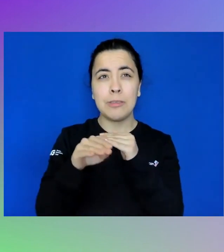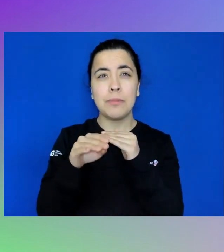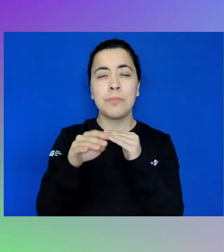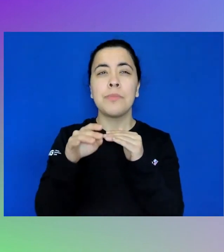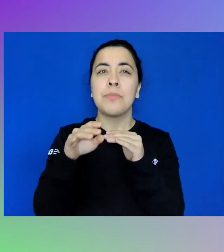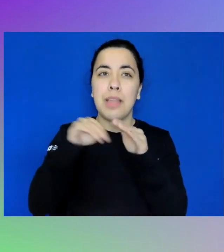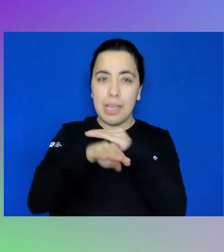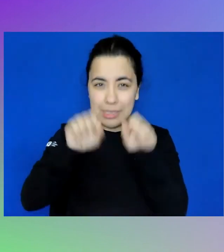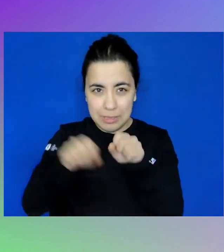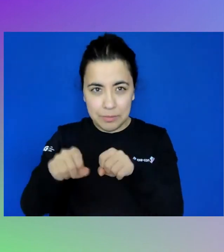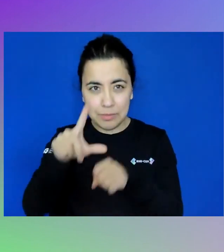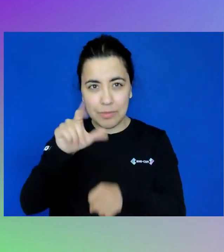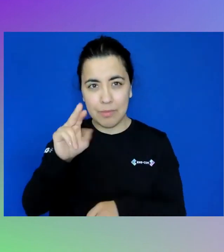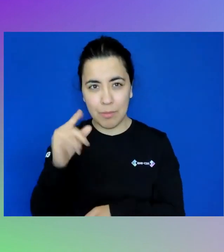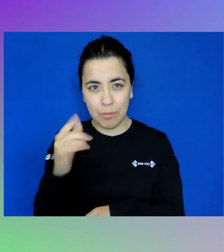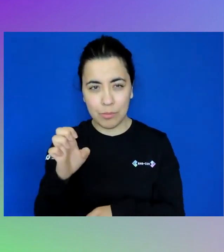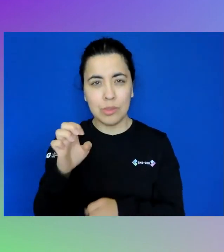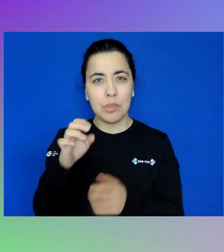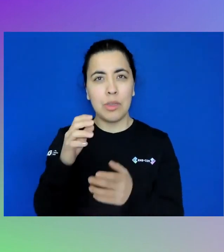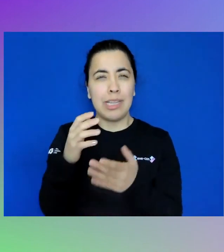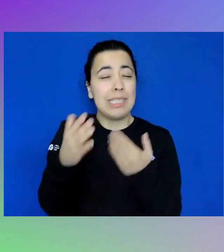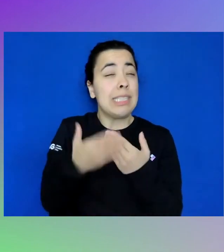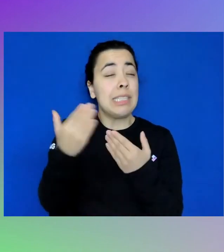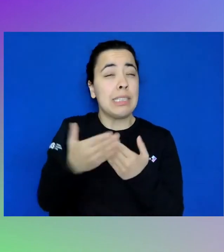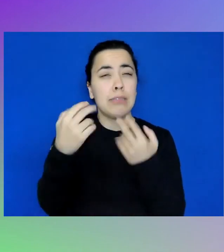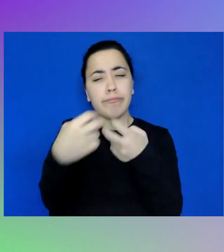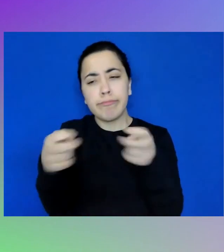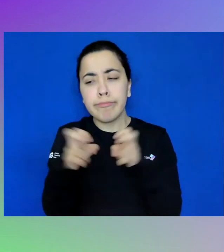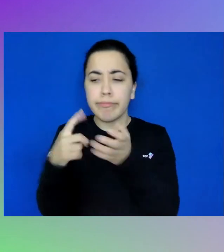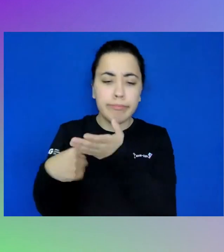for people to understand the why . So that's way outside tooling.